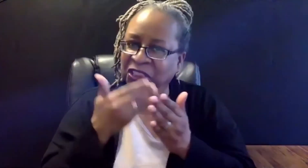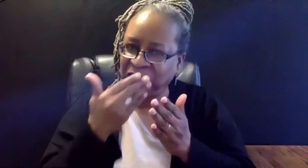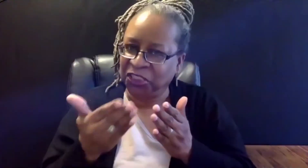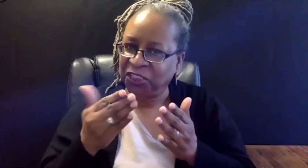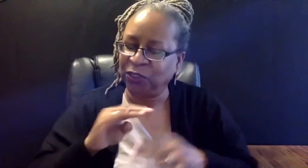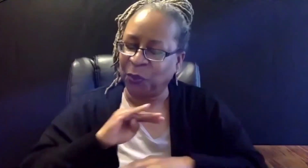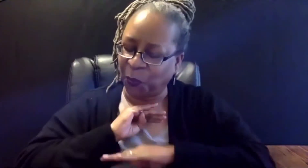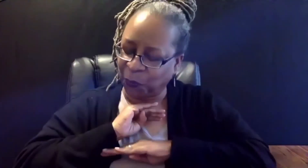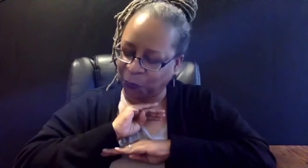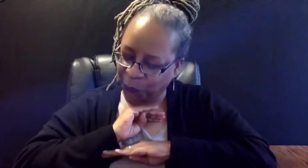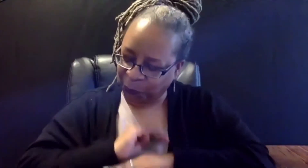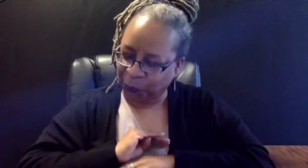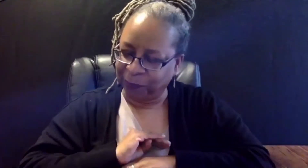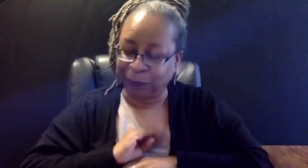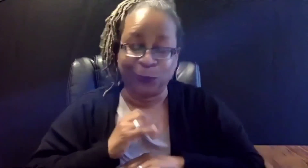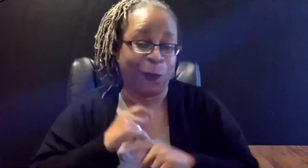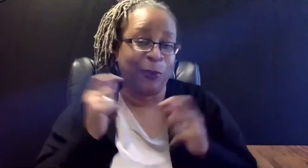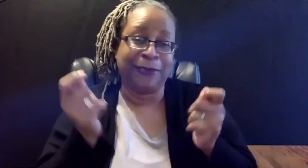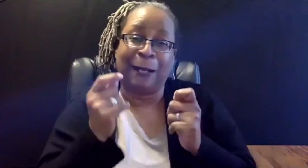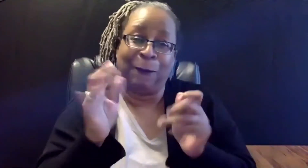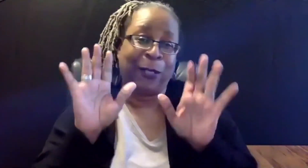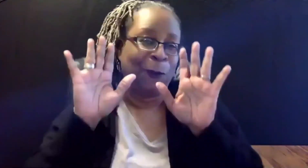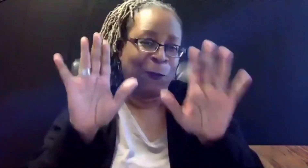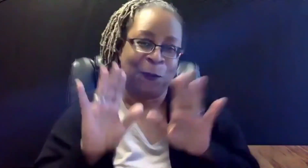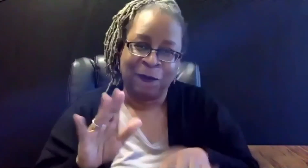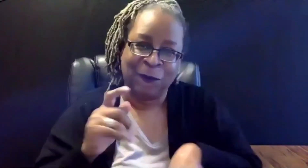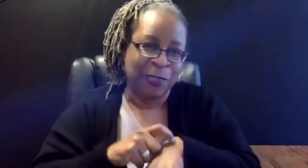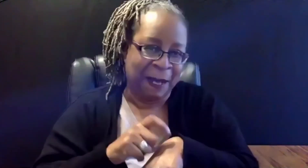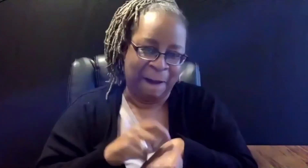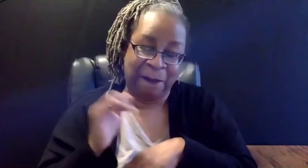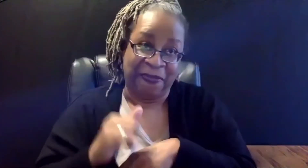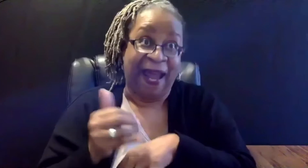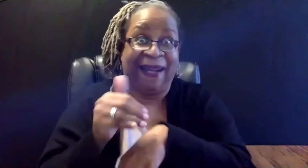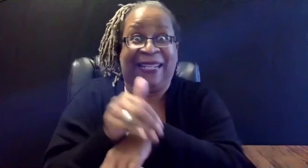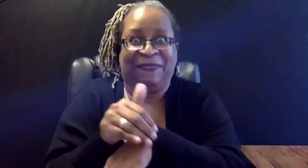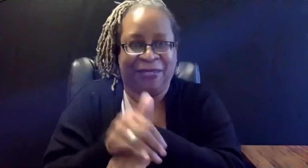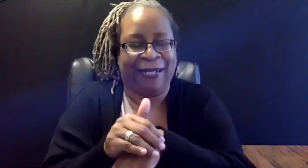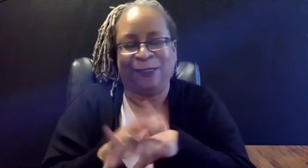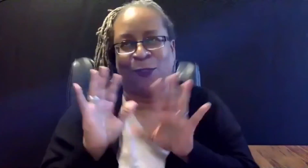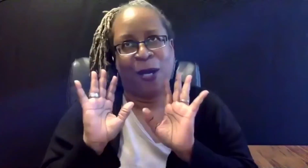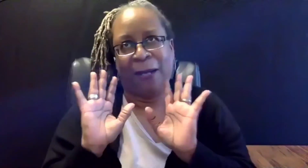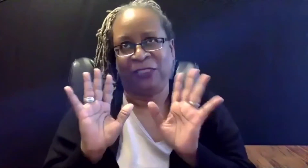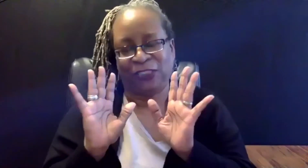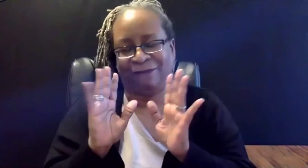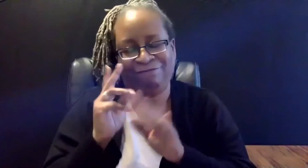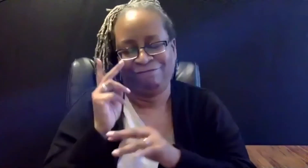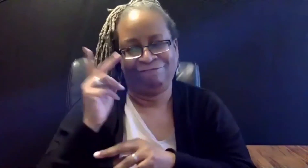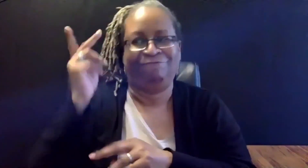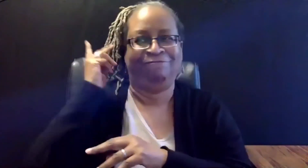I managed to do so thankfully, which was quite a relief, but it was a wonderful ceremony and I'll never forget that evening.